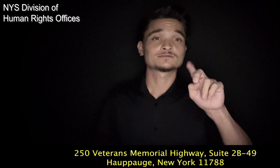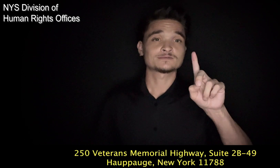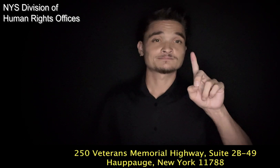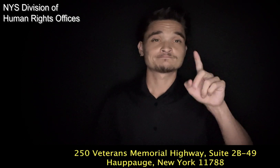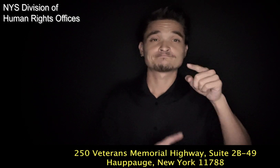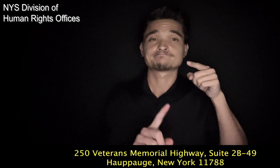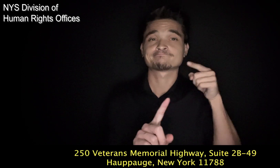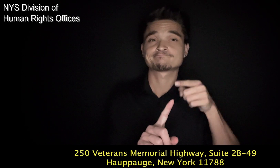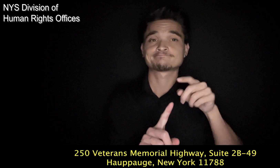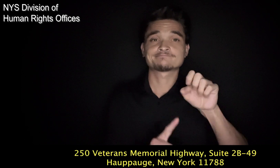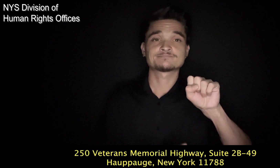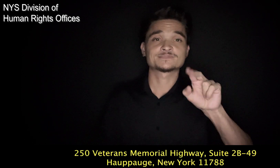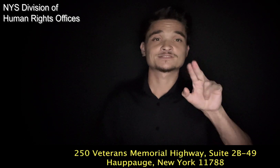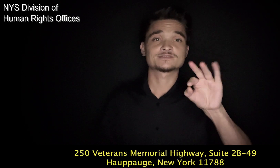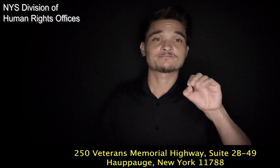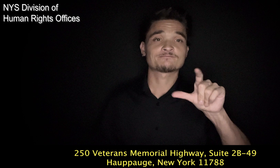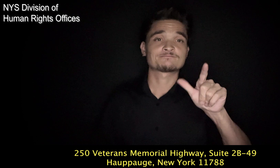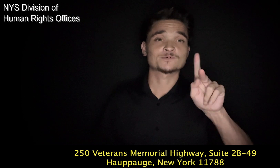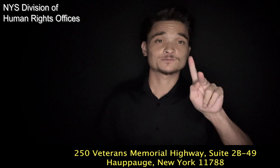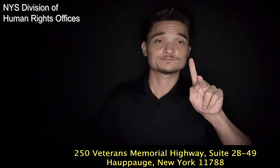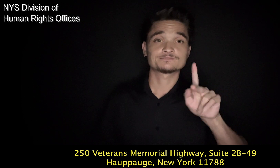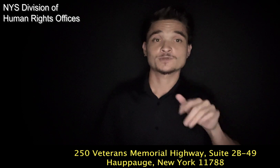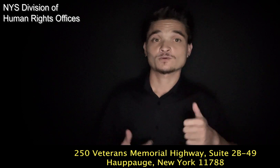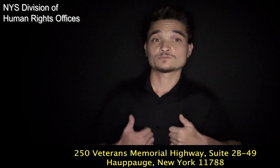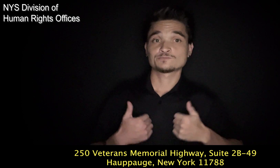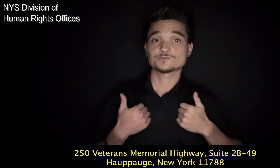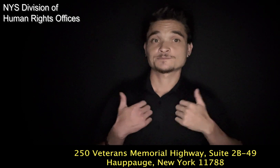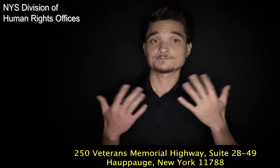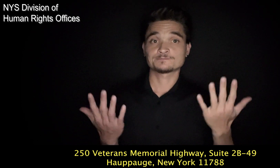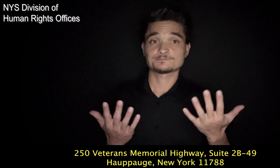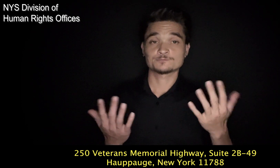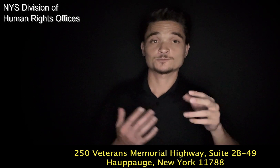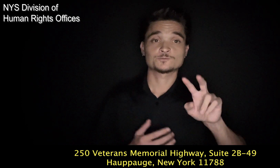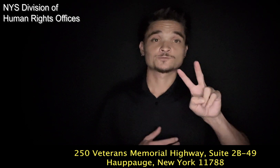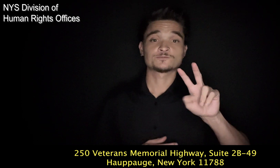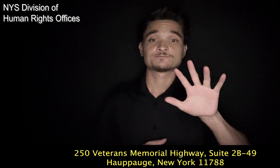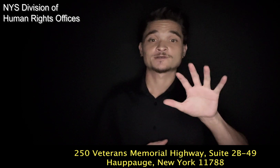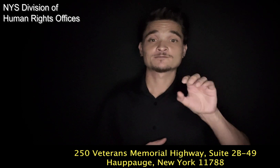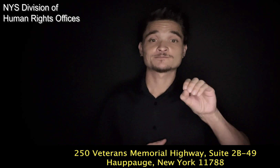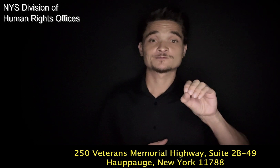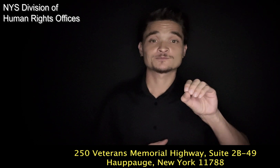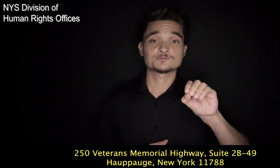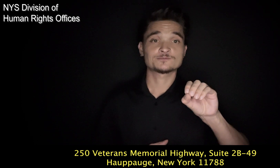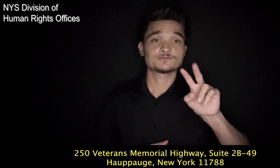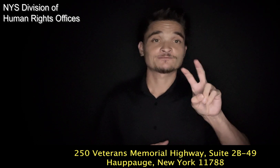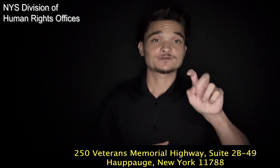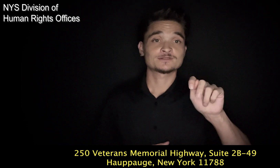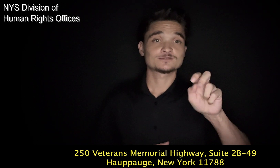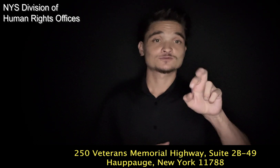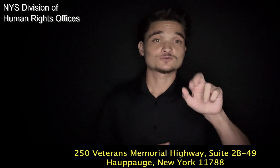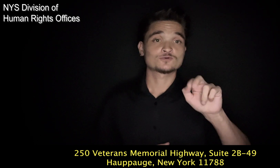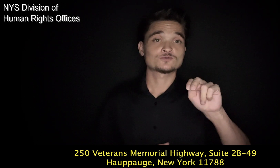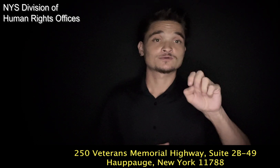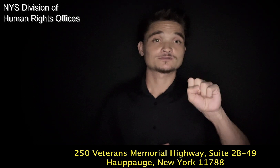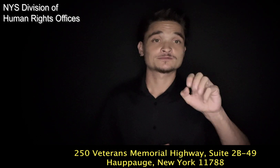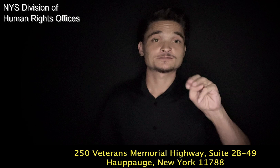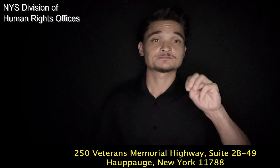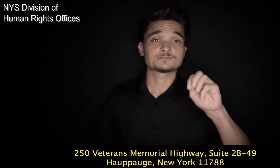250 Veterans Memorial Highway, Suite 2B-49 Hauppauge, New York 11788